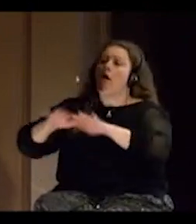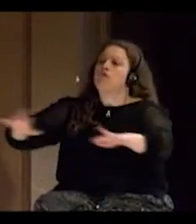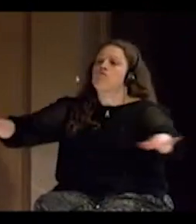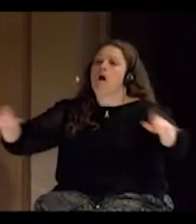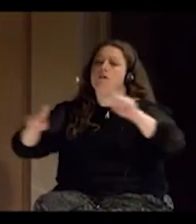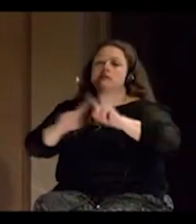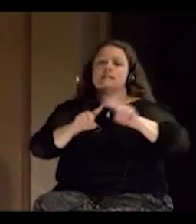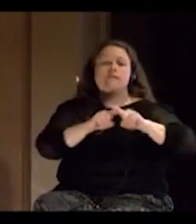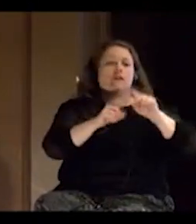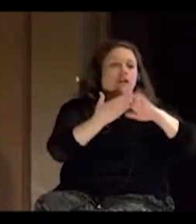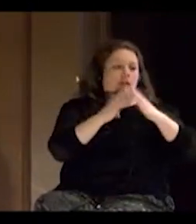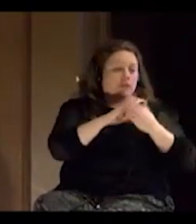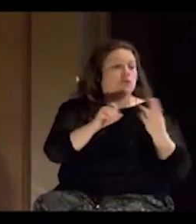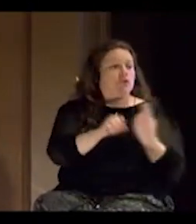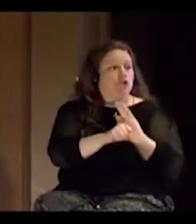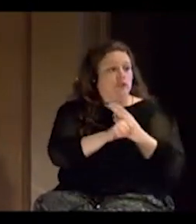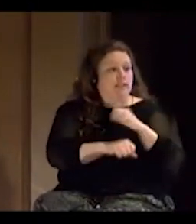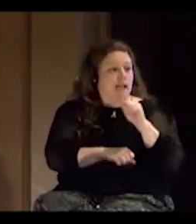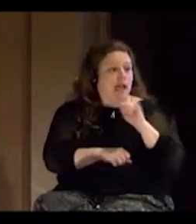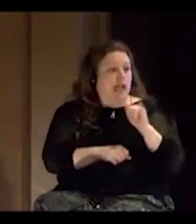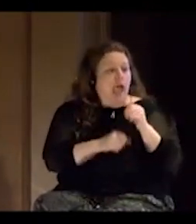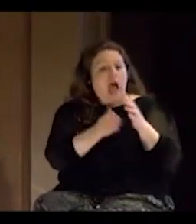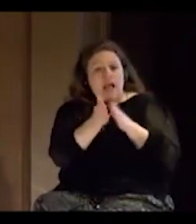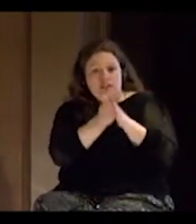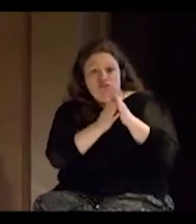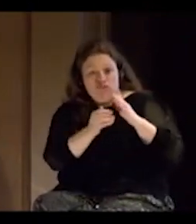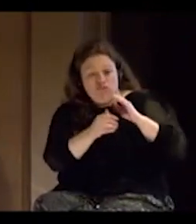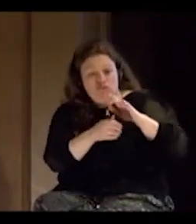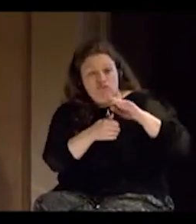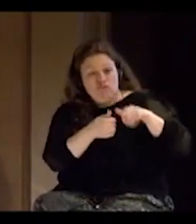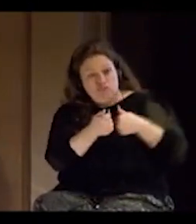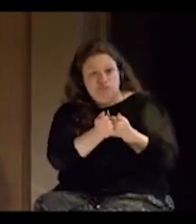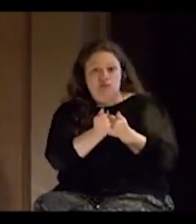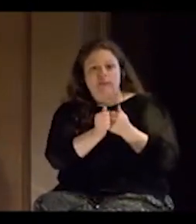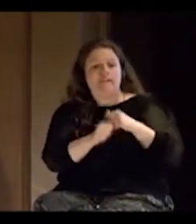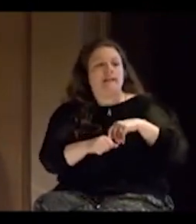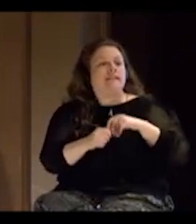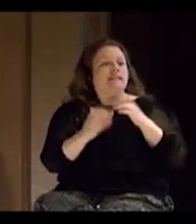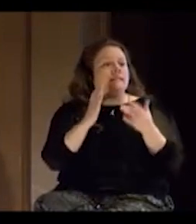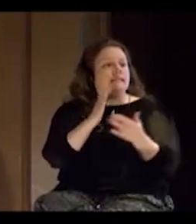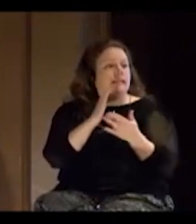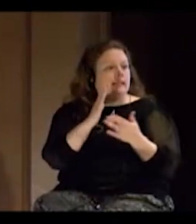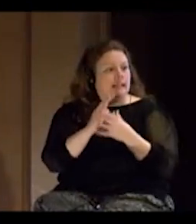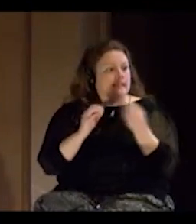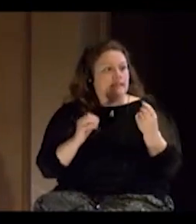and AI driven techniques to extract trait data from fossil and modern specimens.